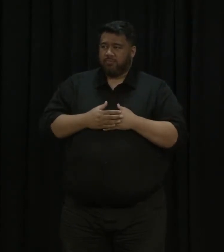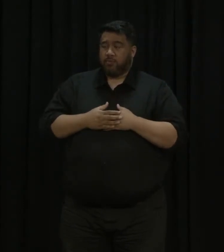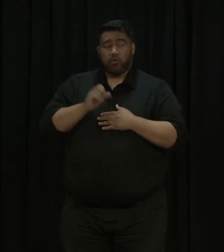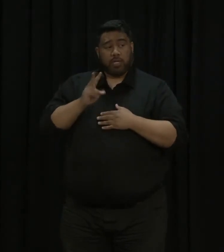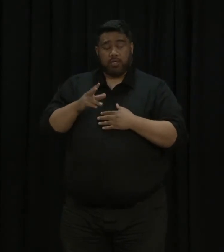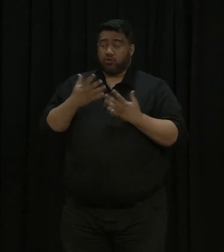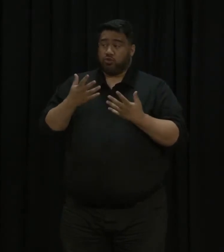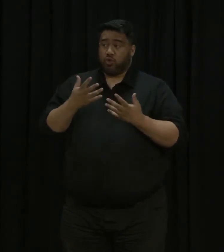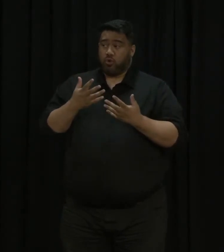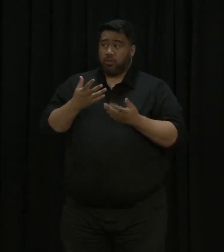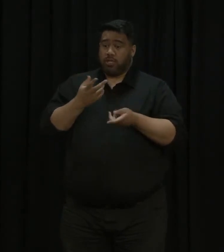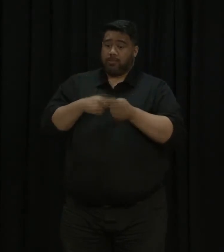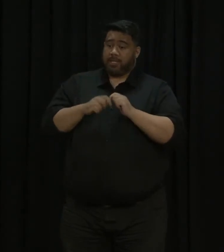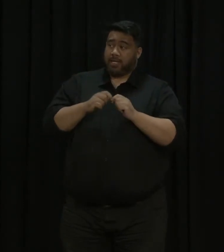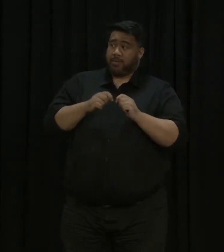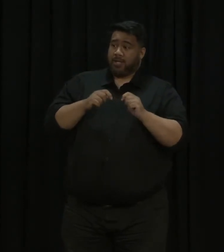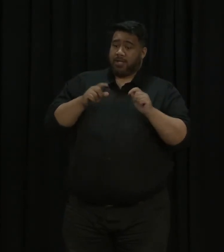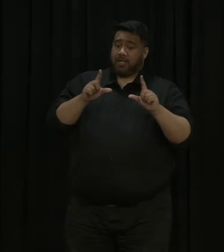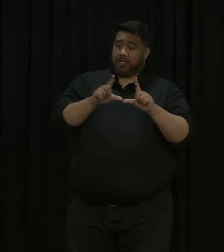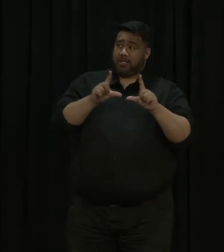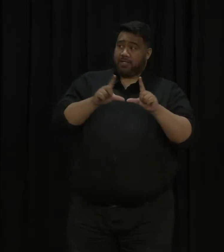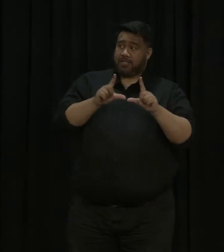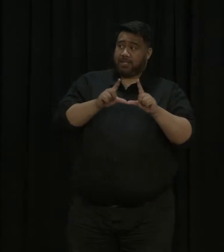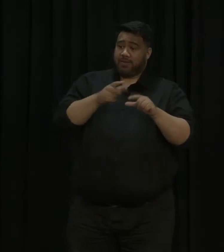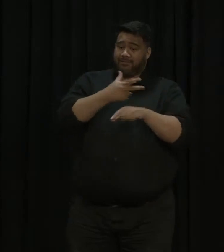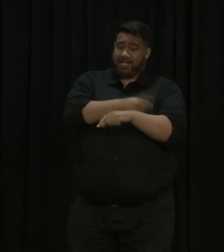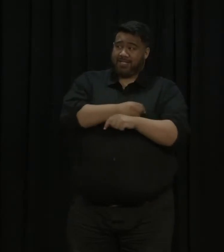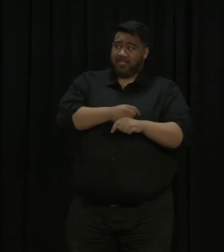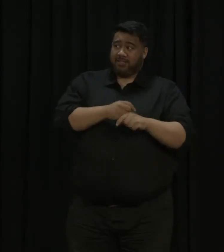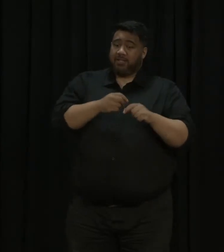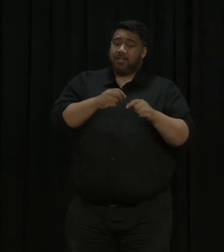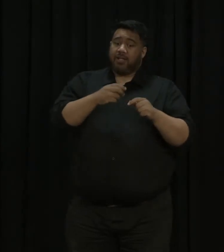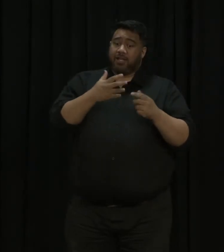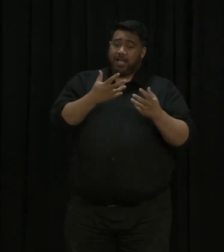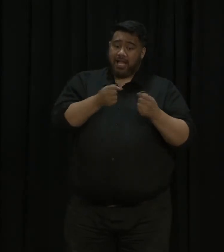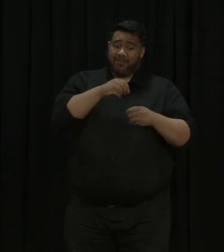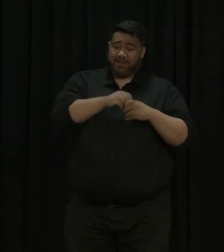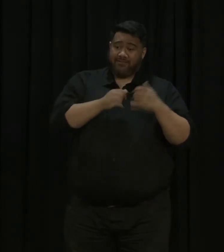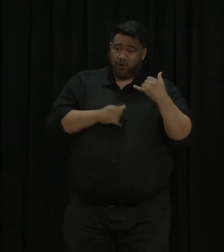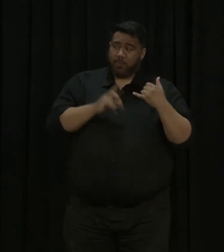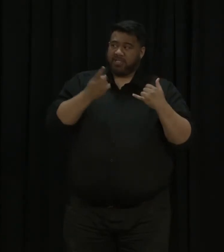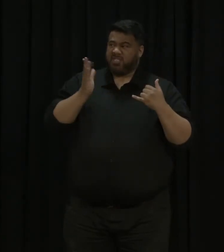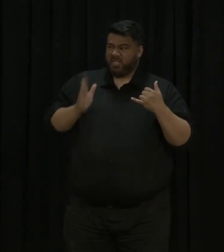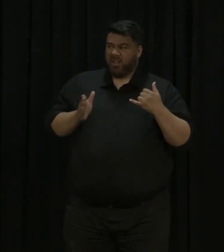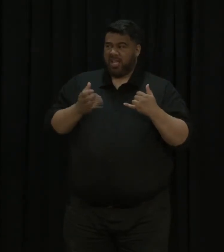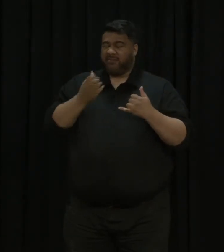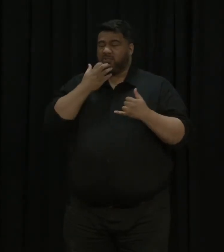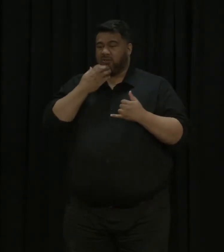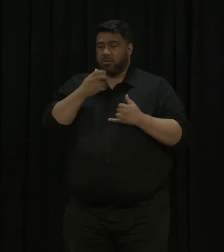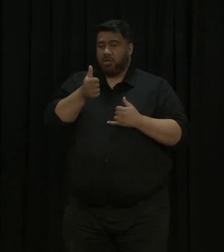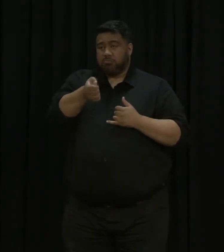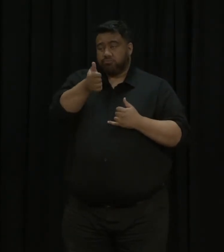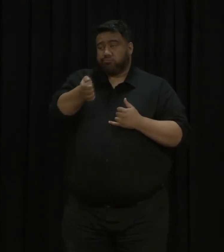But it'll still need to have